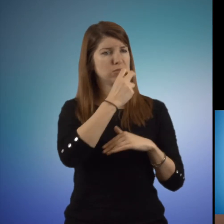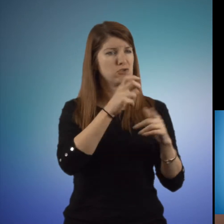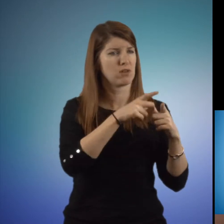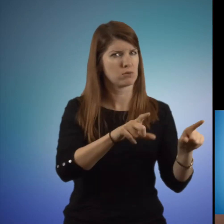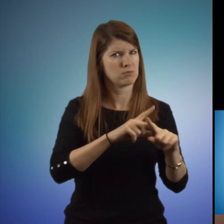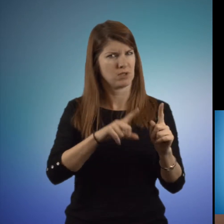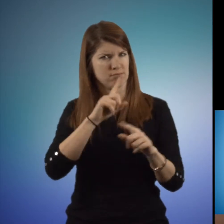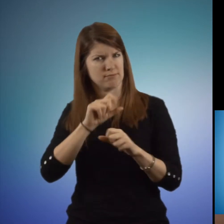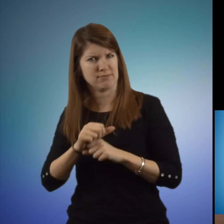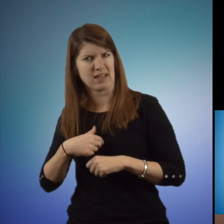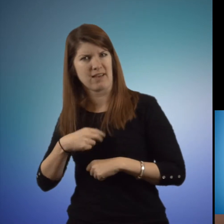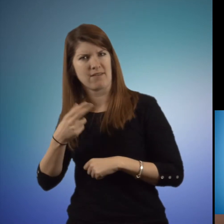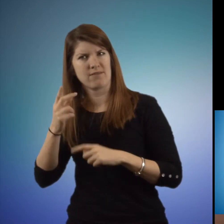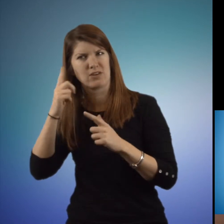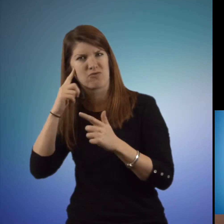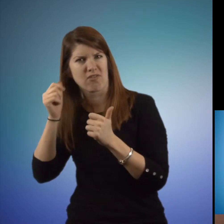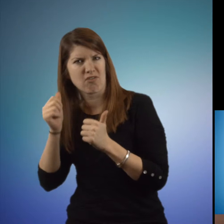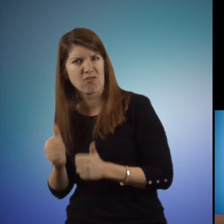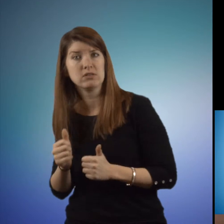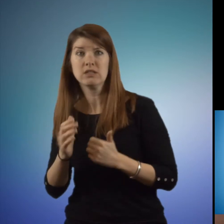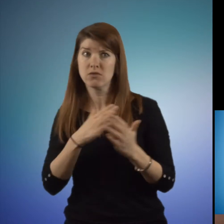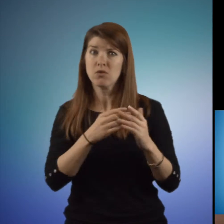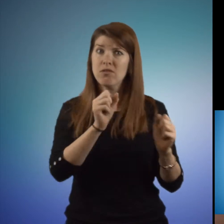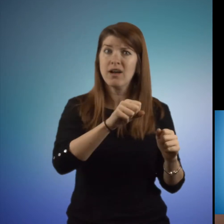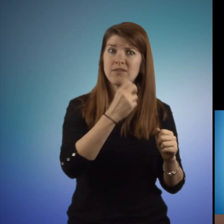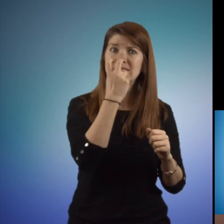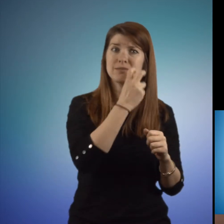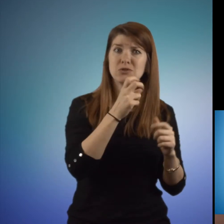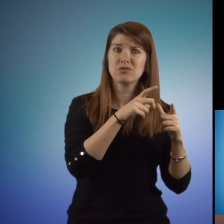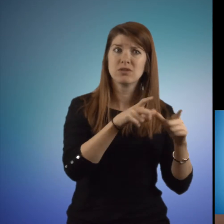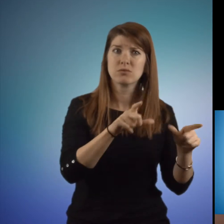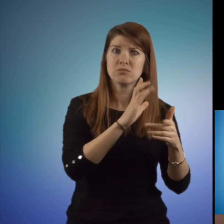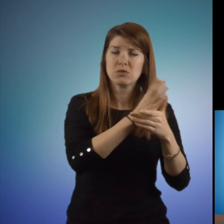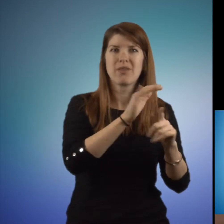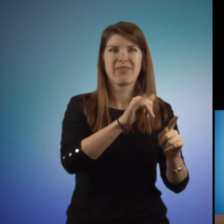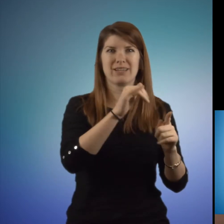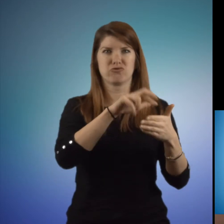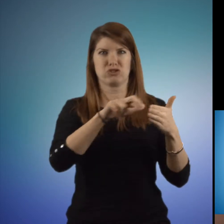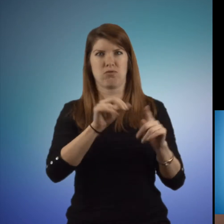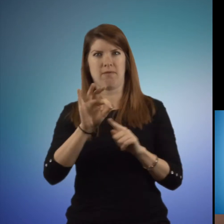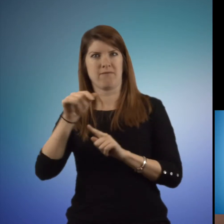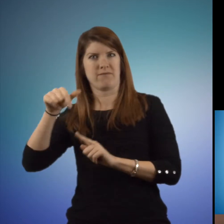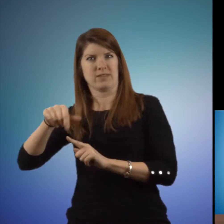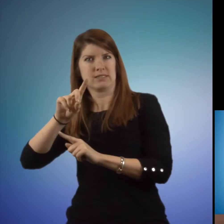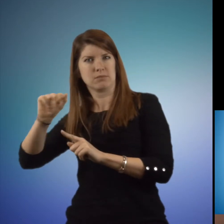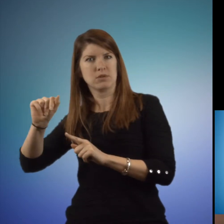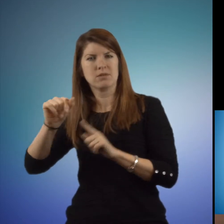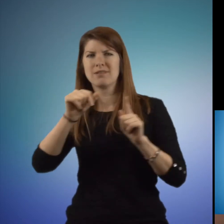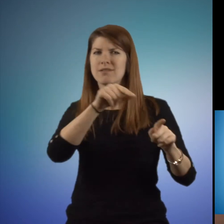even though they have a speech and language impairment as a result, that doesn't represent the actual disability that they have.